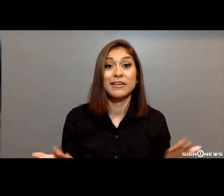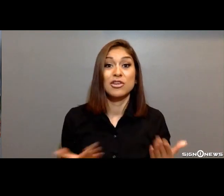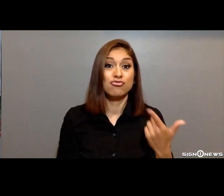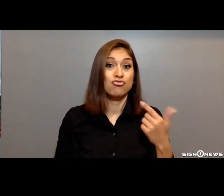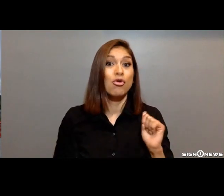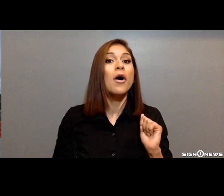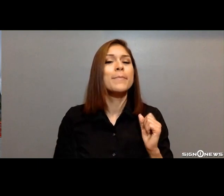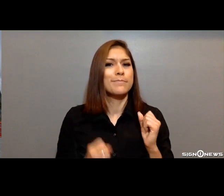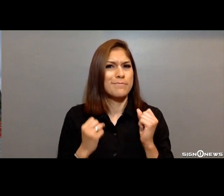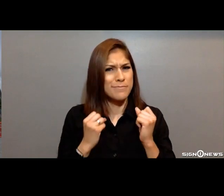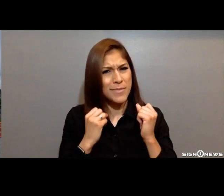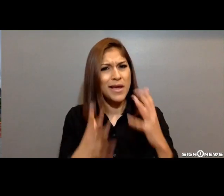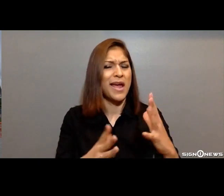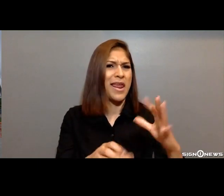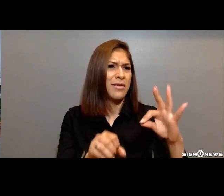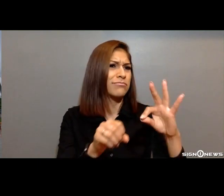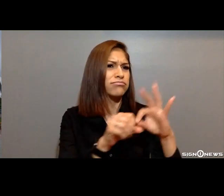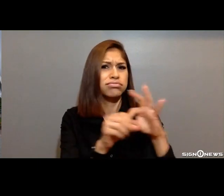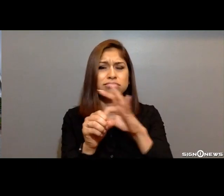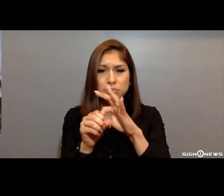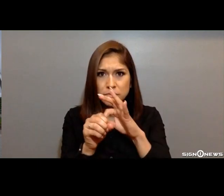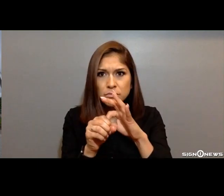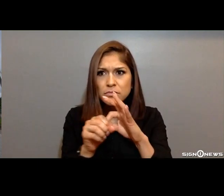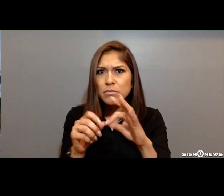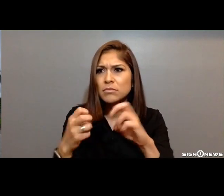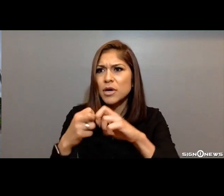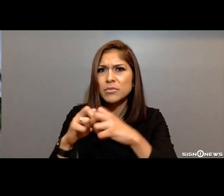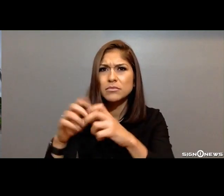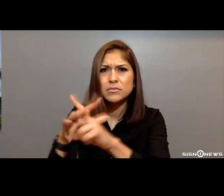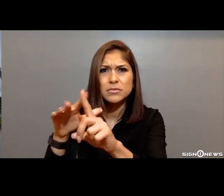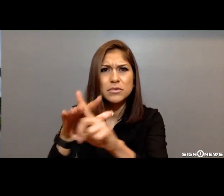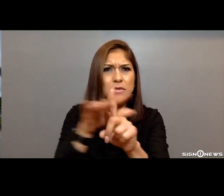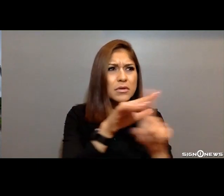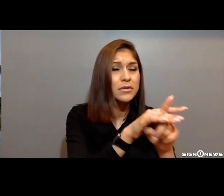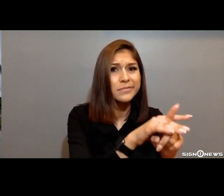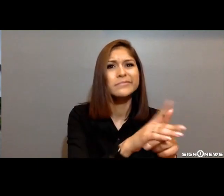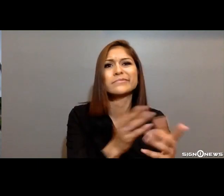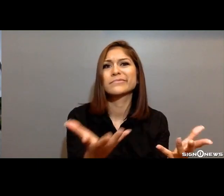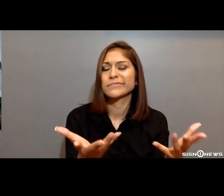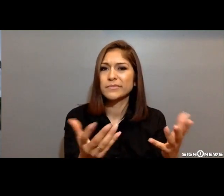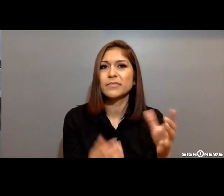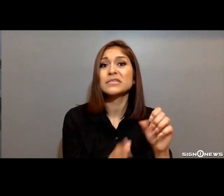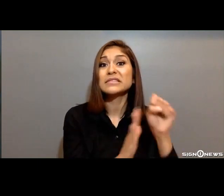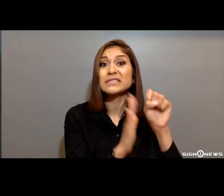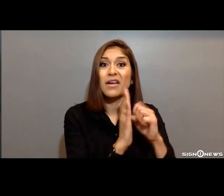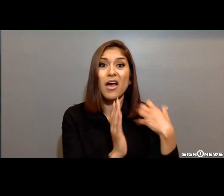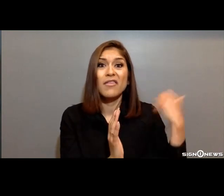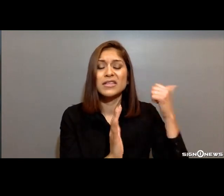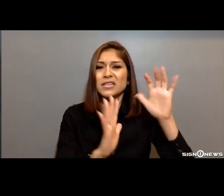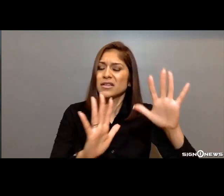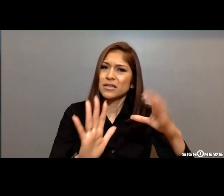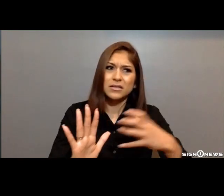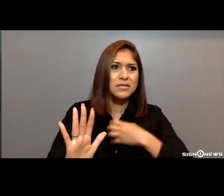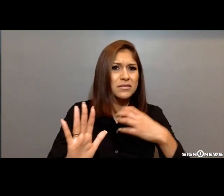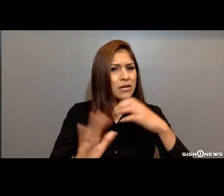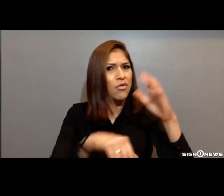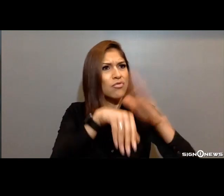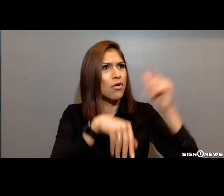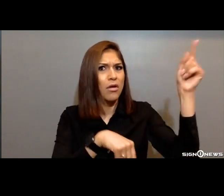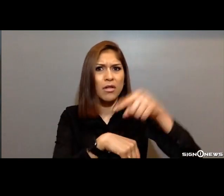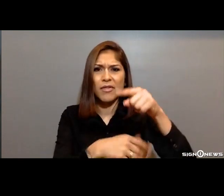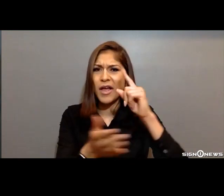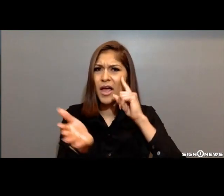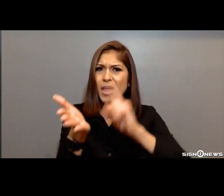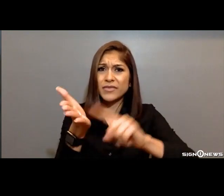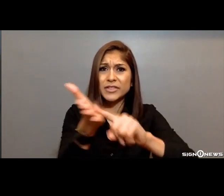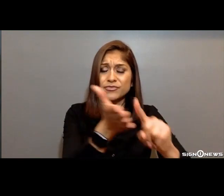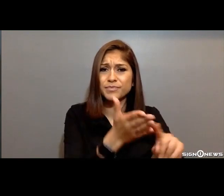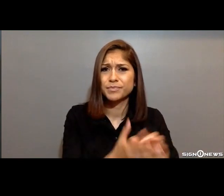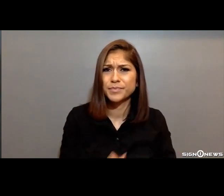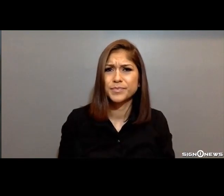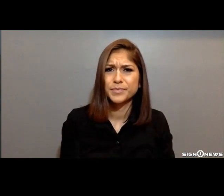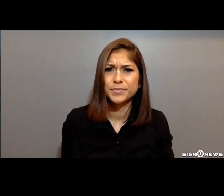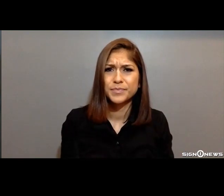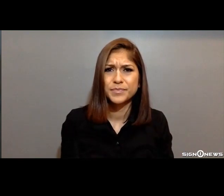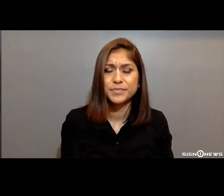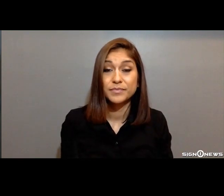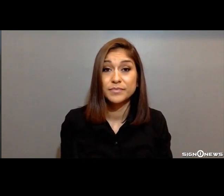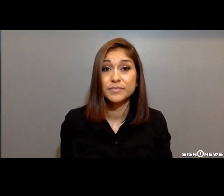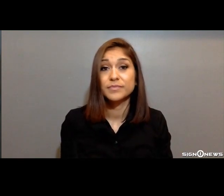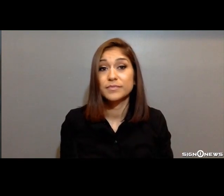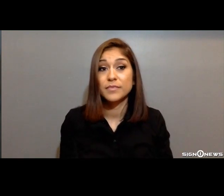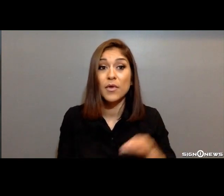In Georgia there were so many voting issues that state officials are now calling for investigations.